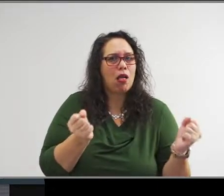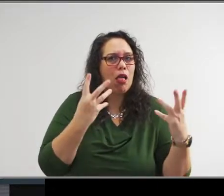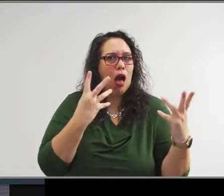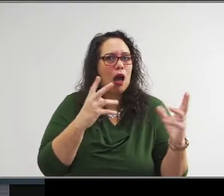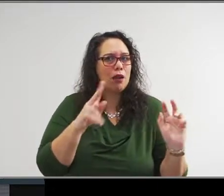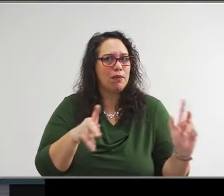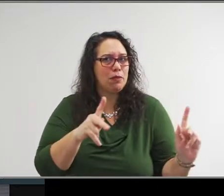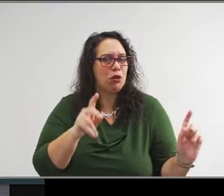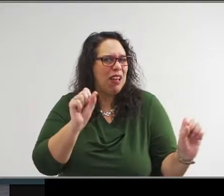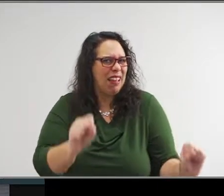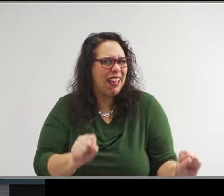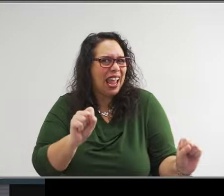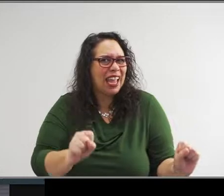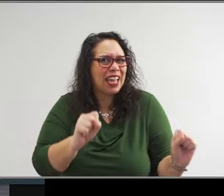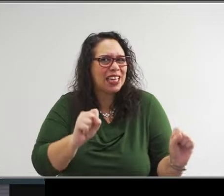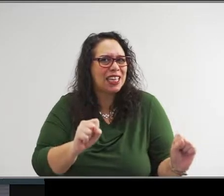could have used some instruction in